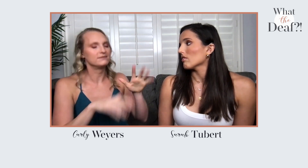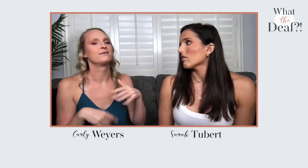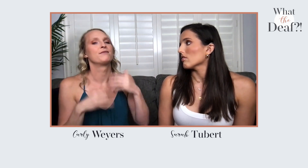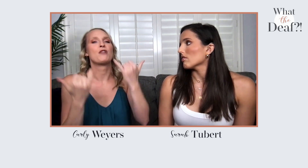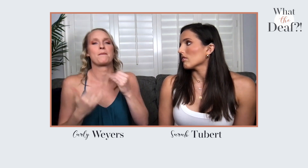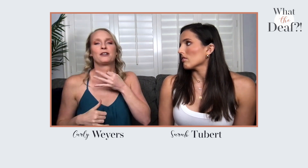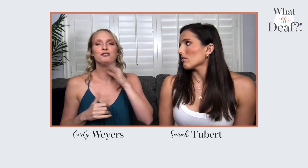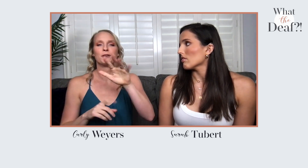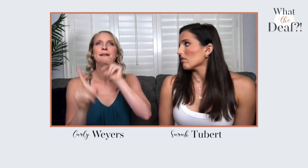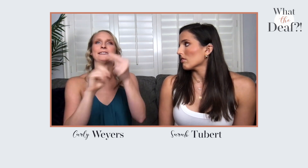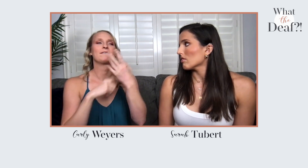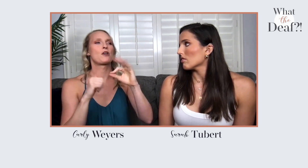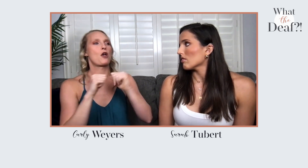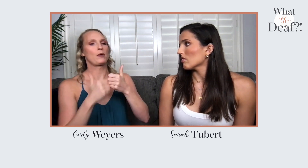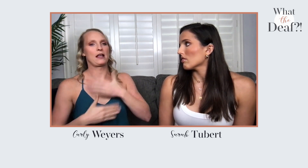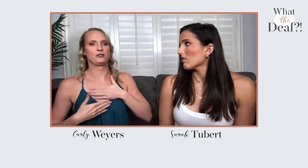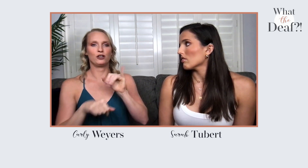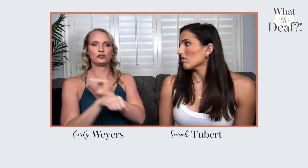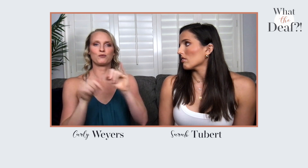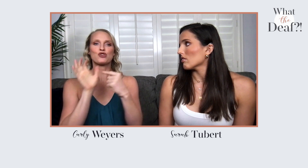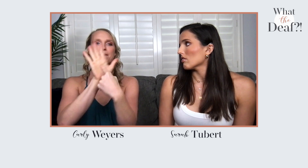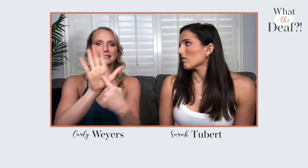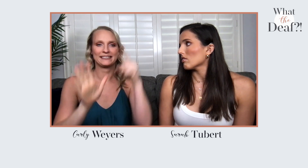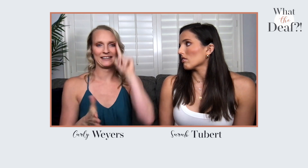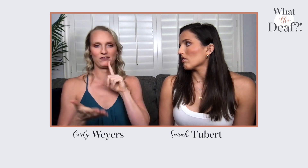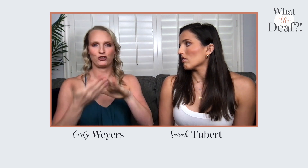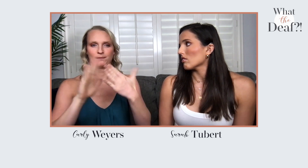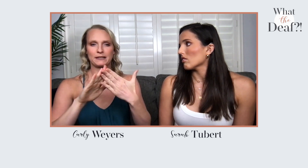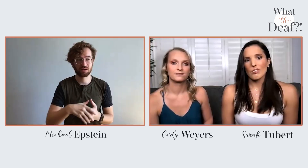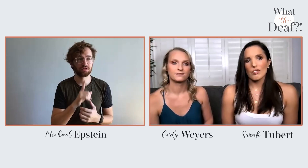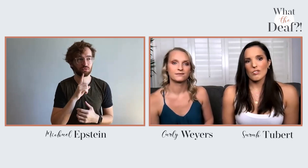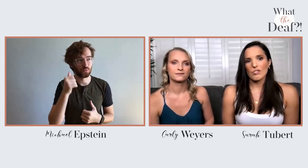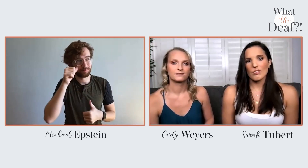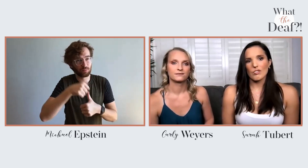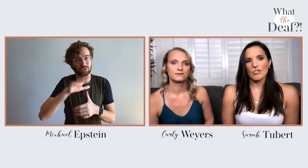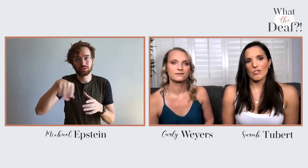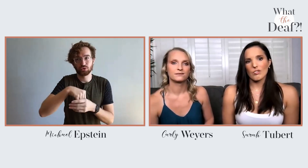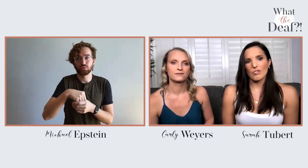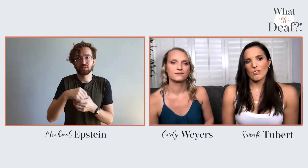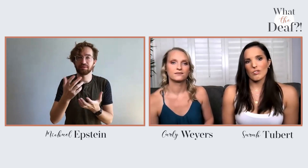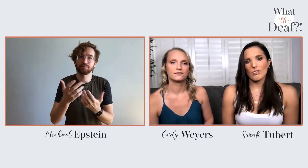So how do you think the entertainment industry best represents the Deaf community? I think we have to remember to include, as you said,